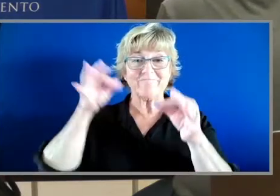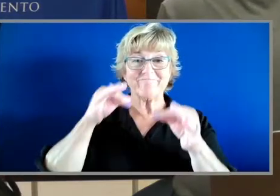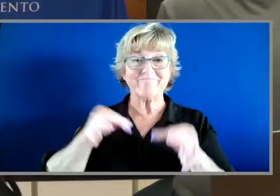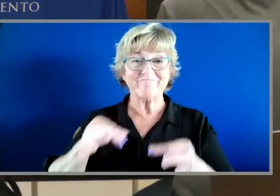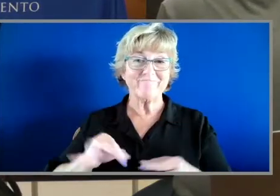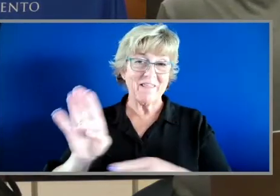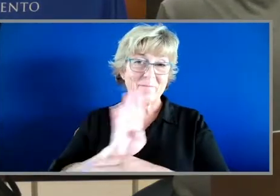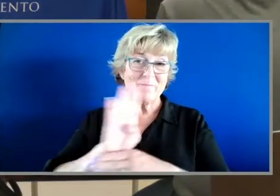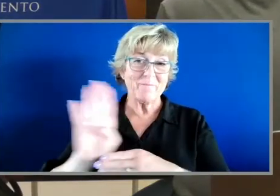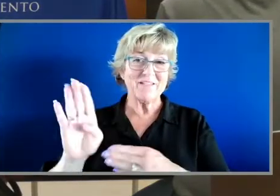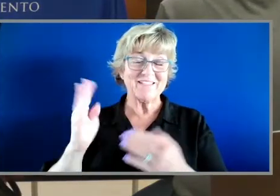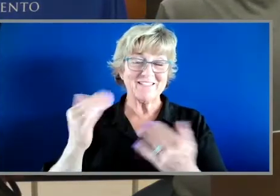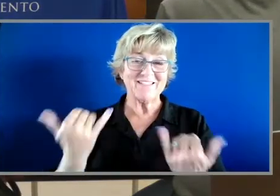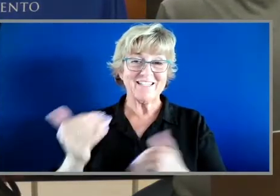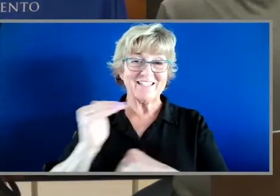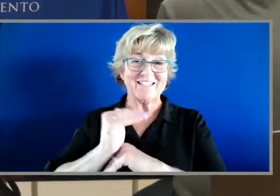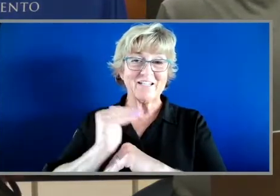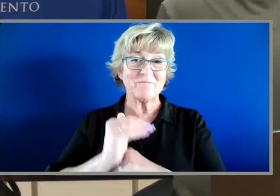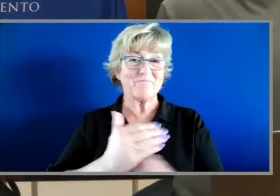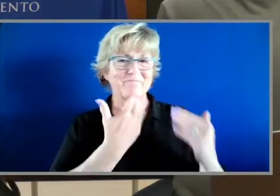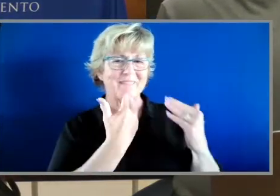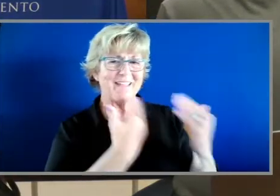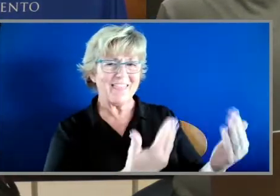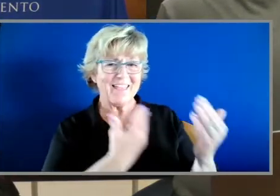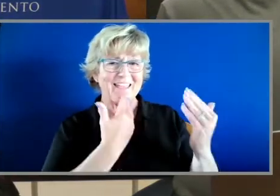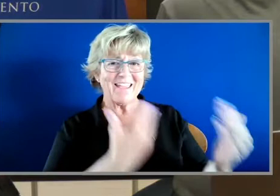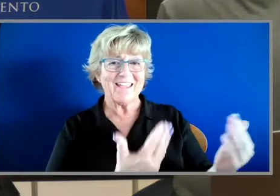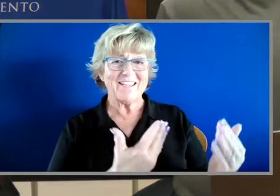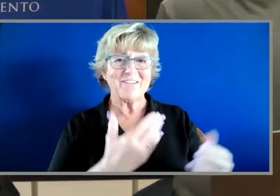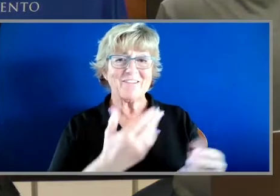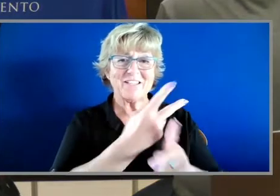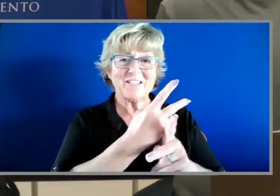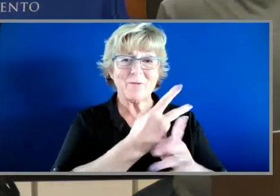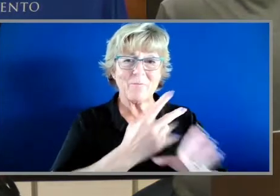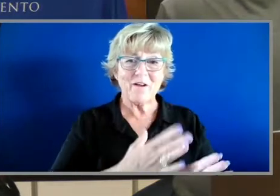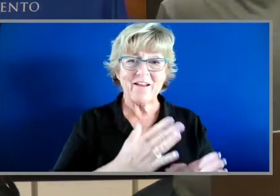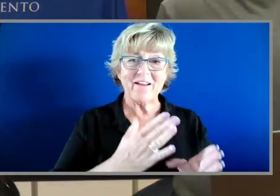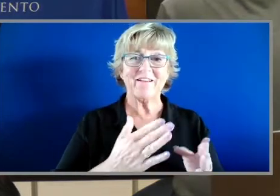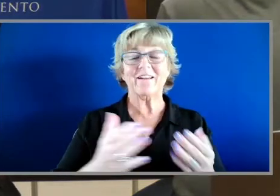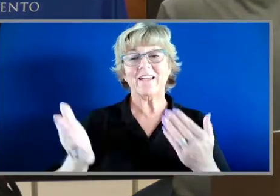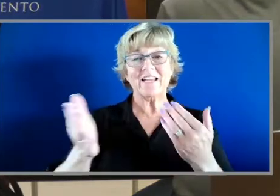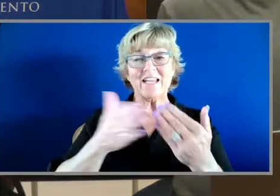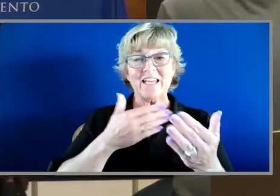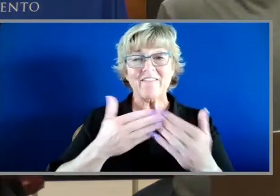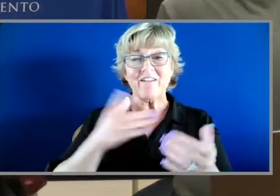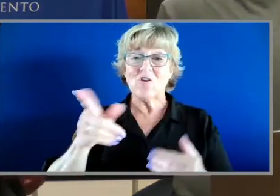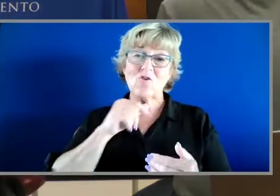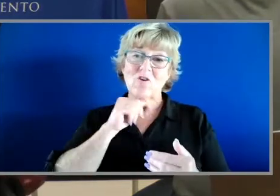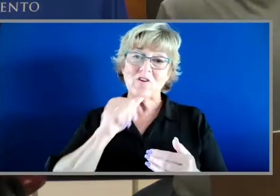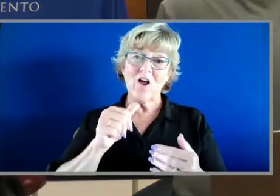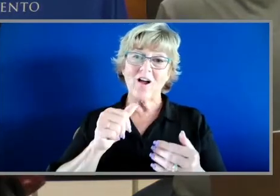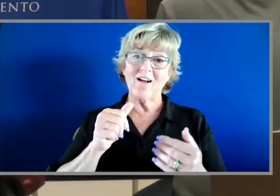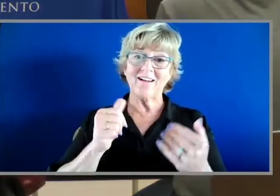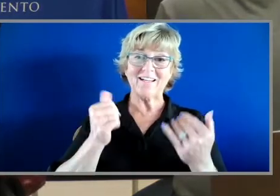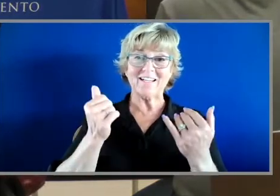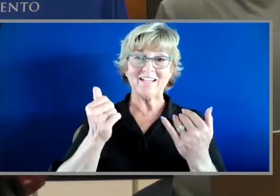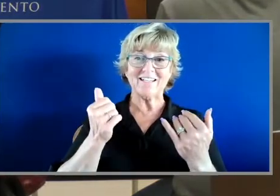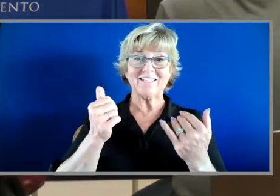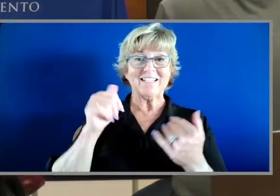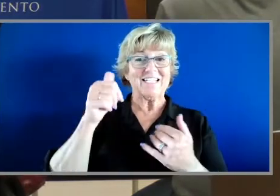Studio: Order business for this evening, thank you Supervisor will, and I hope that, even though you might not be a